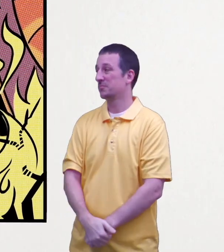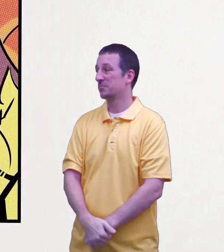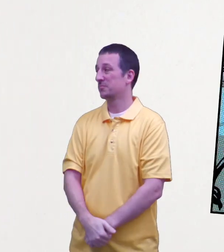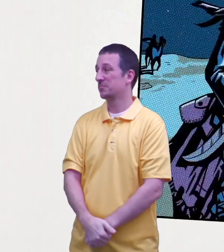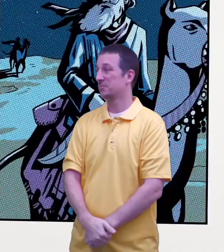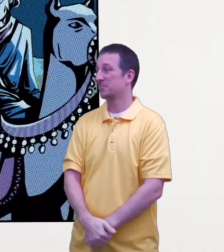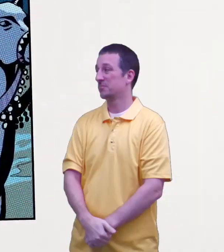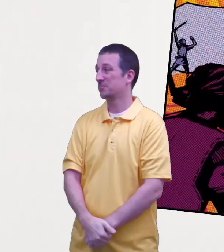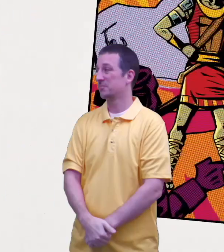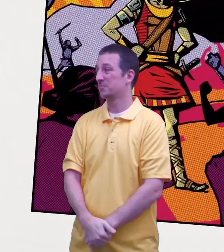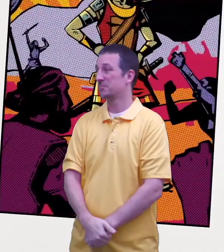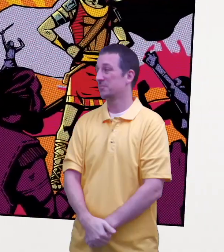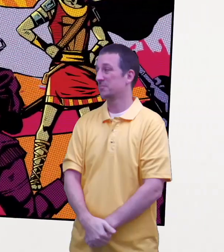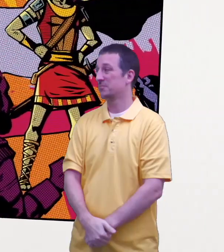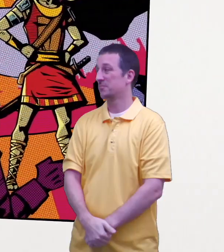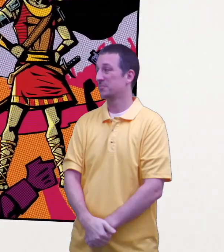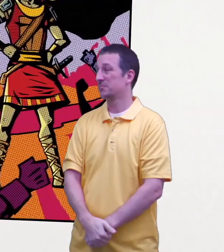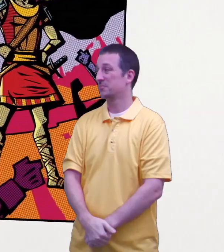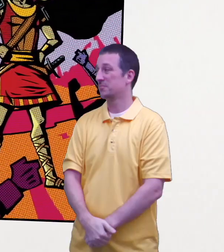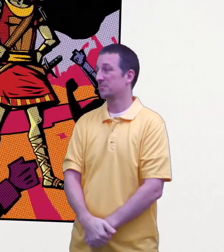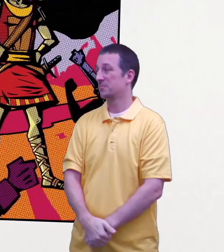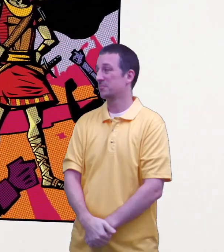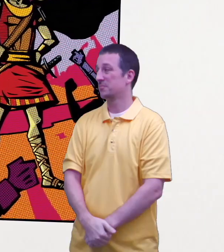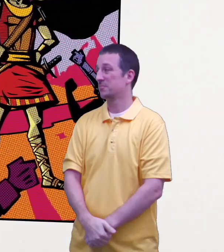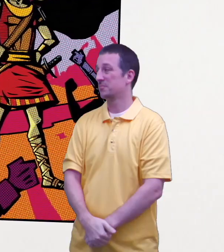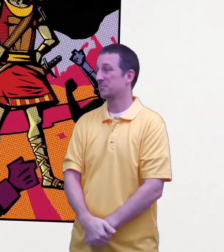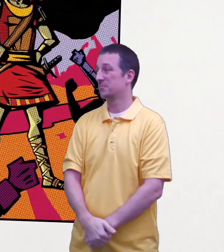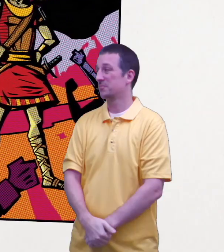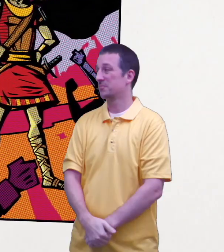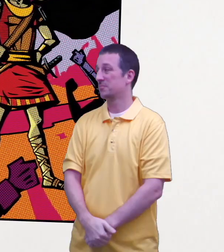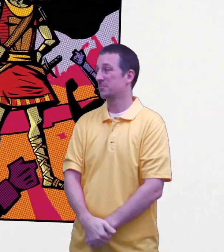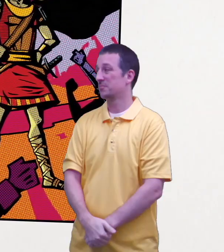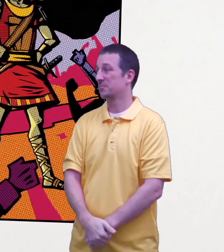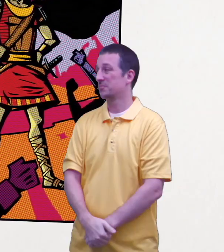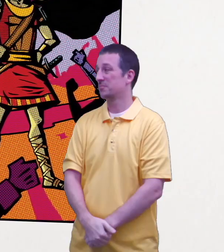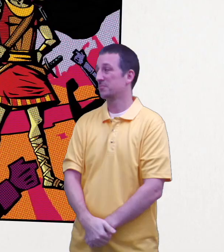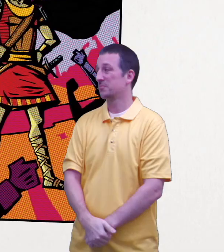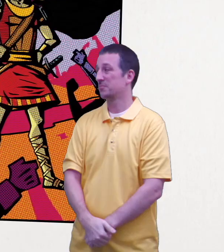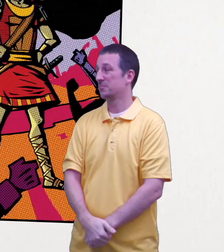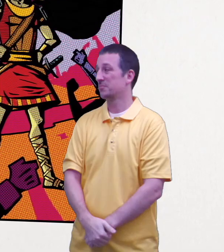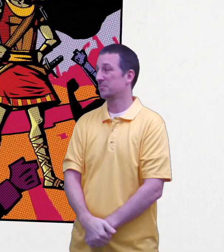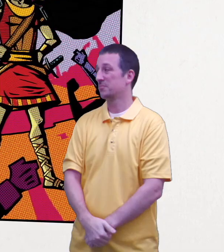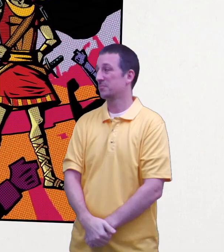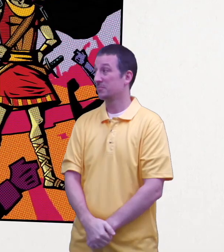Jon: What about the heroes of the faith, like Abraham or King David?